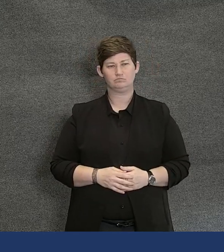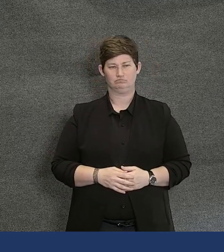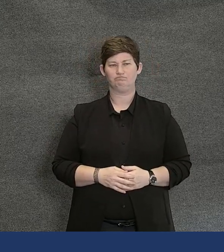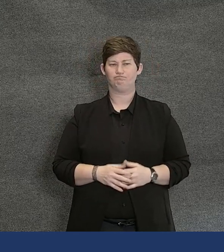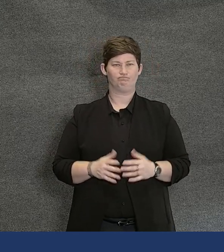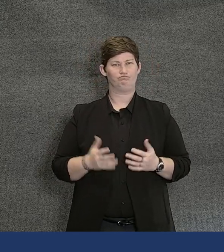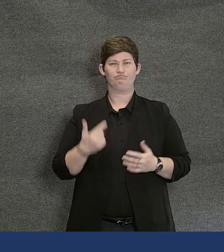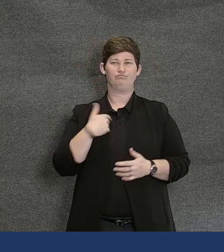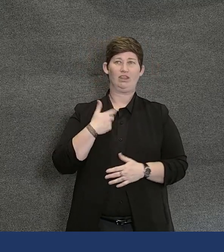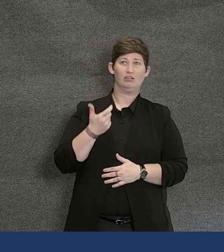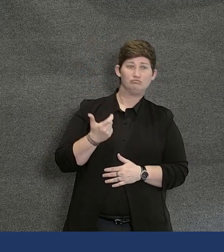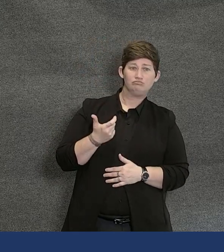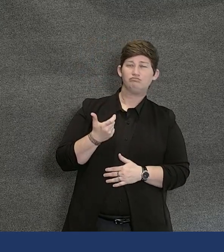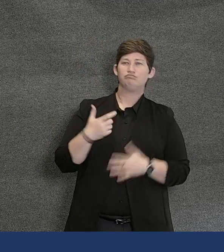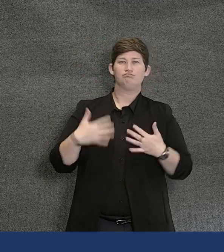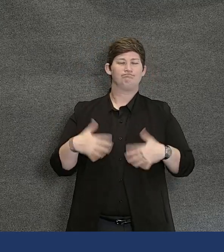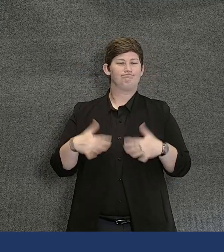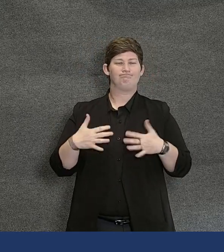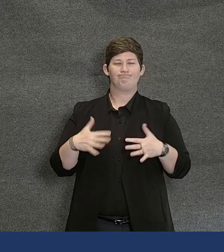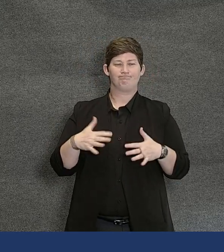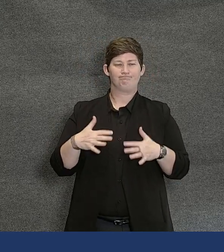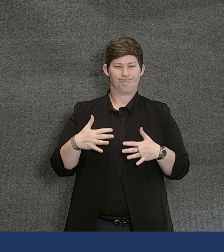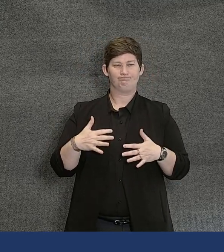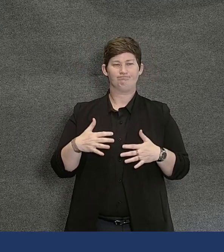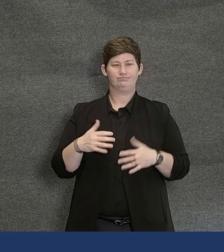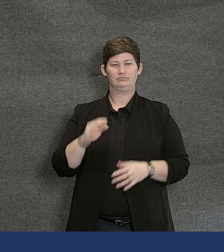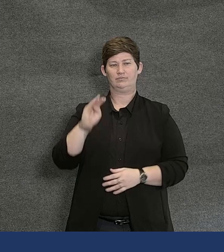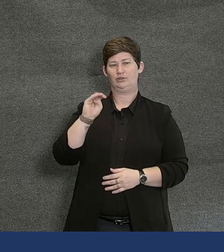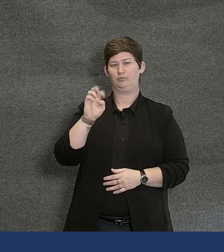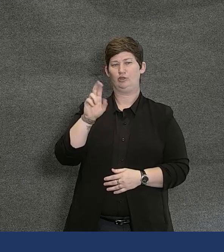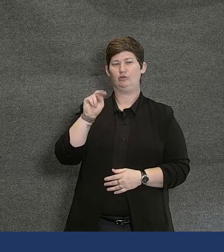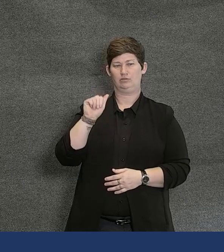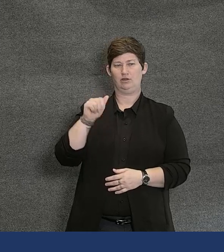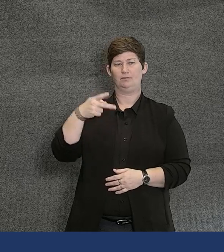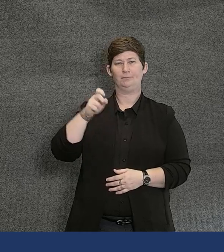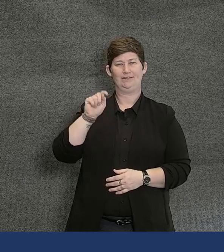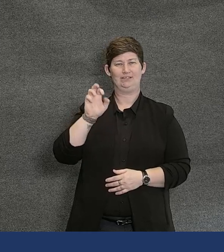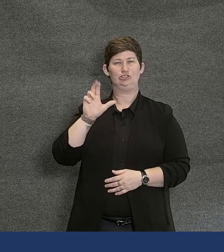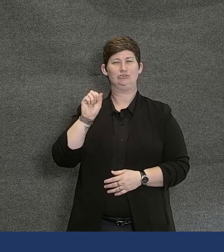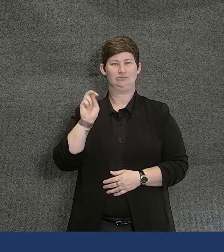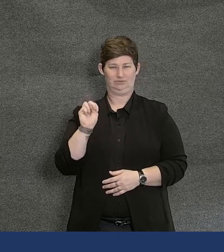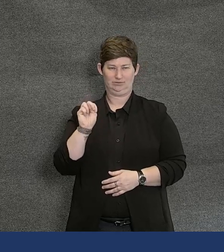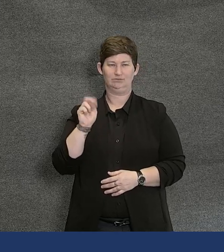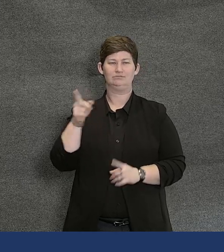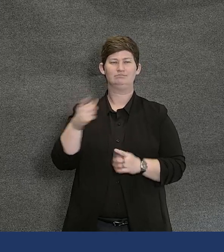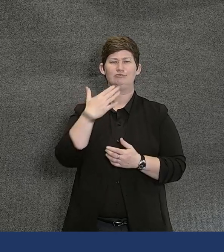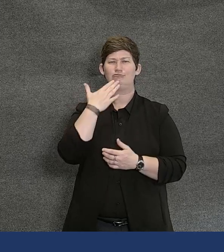Myrna Peterson's a good friend of mine, and I was telling her how much I loved her video,